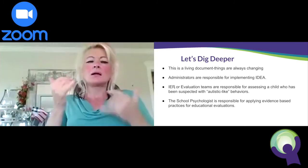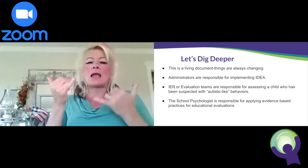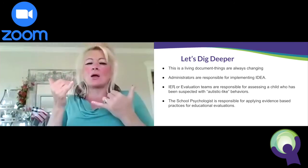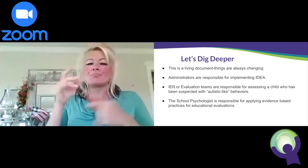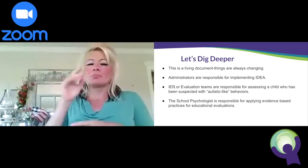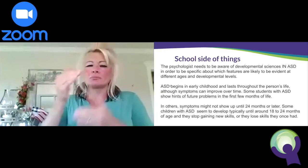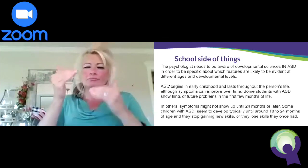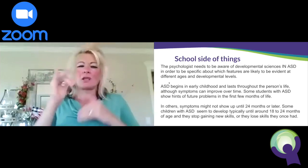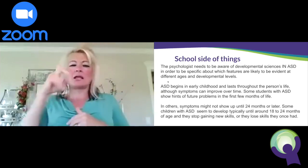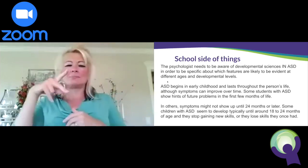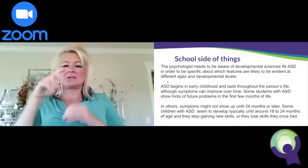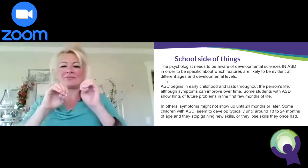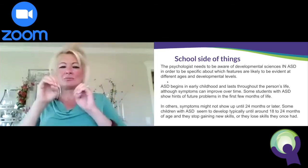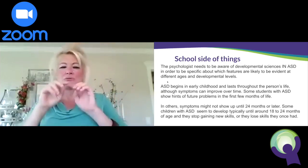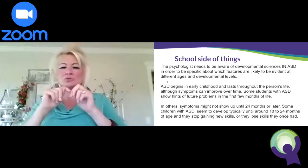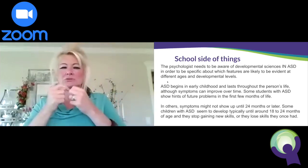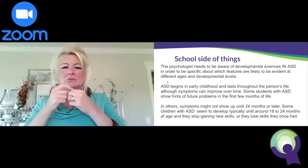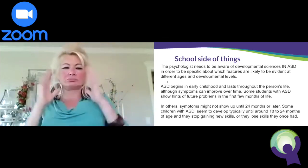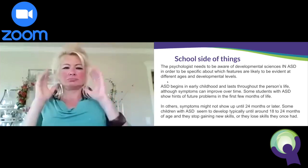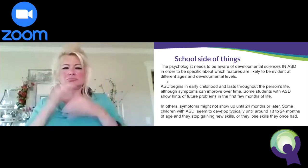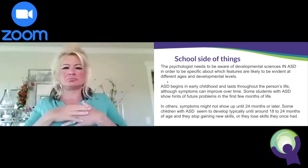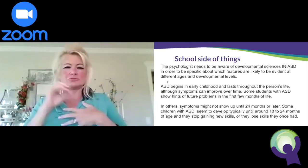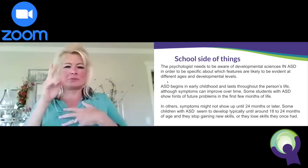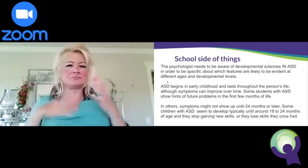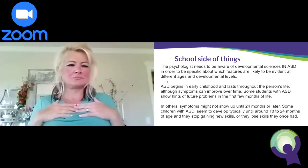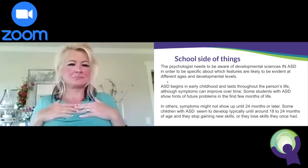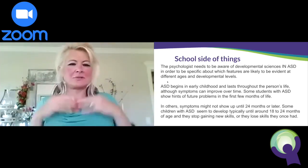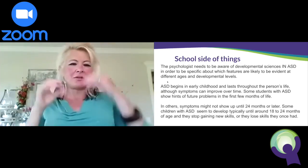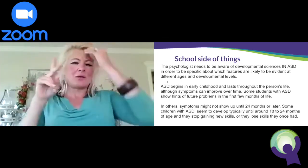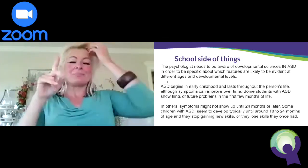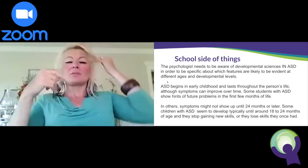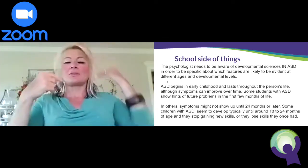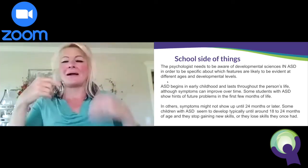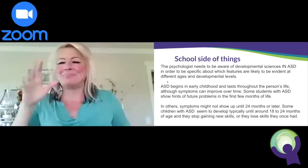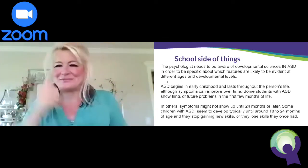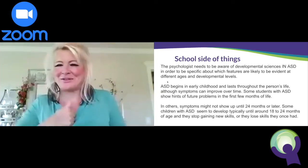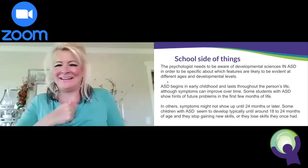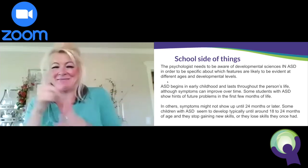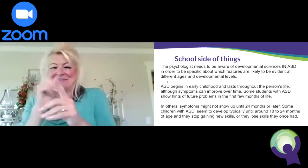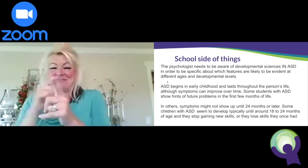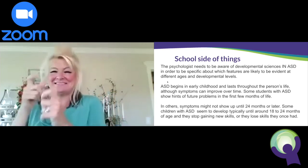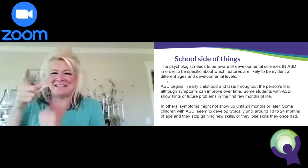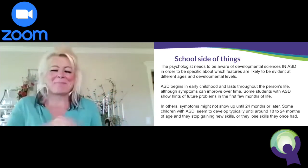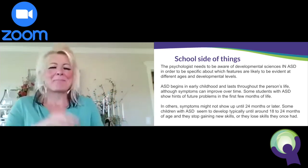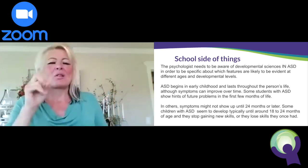socialization amongst other students as well.